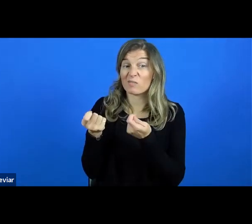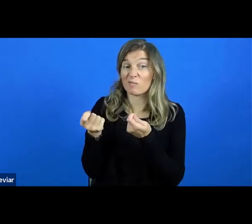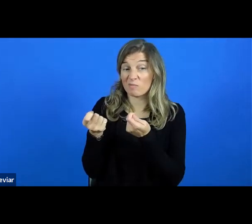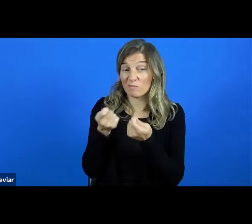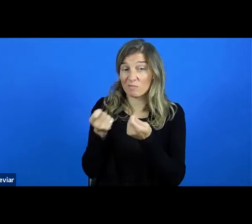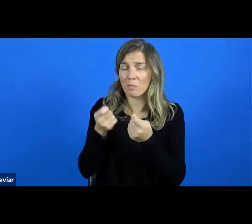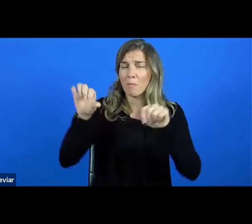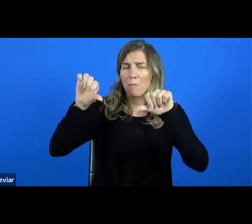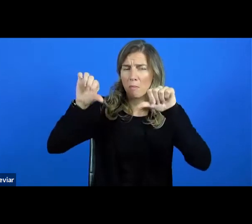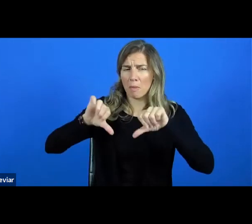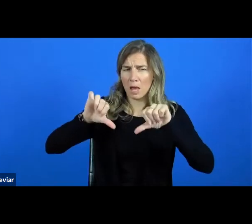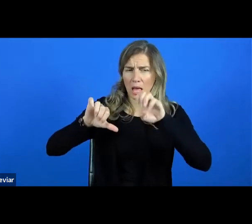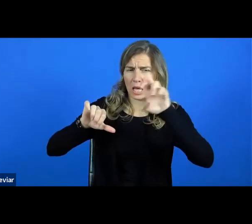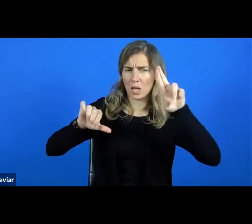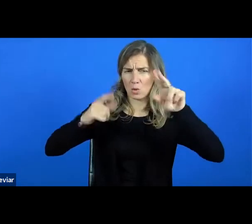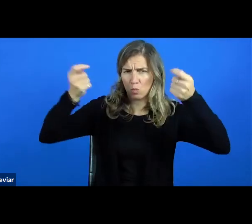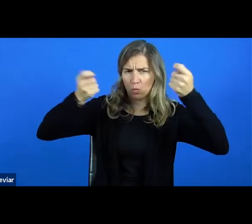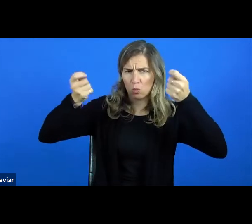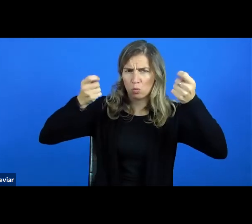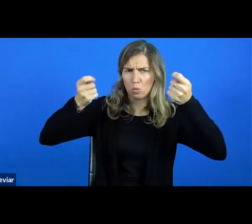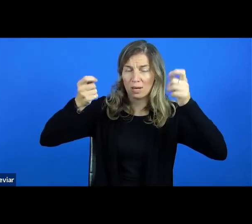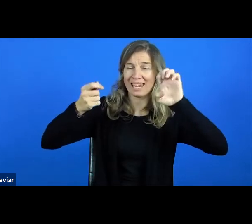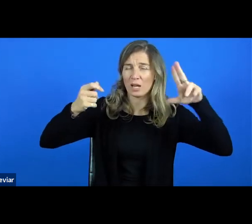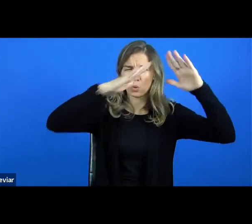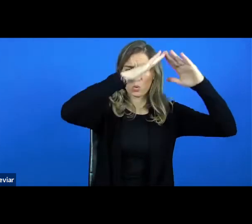by the EU institutions, bodies and agencies.